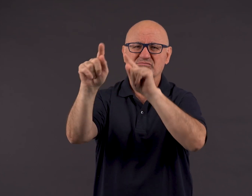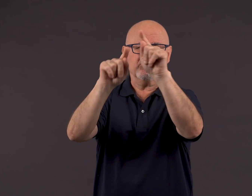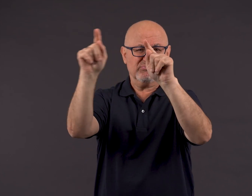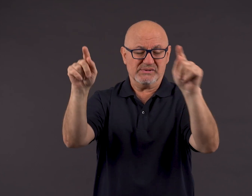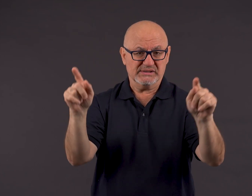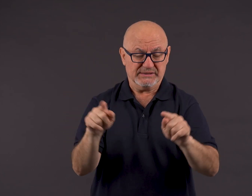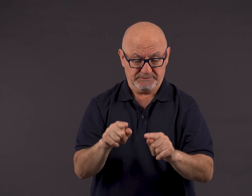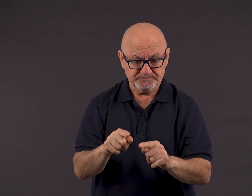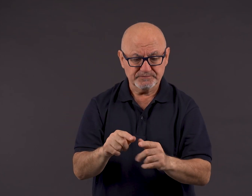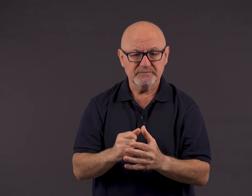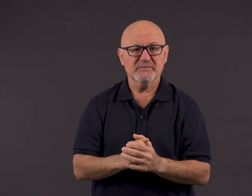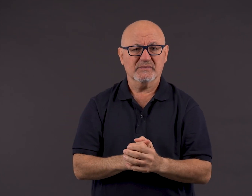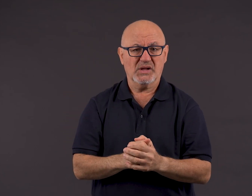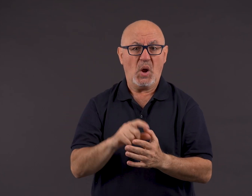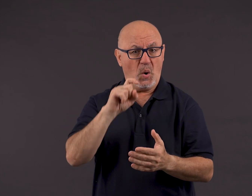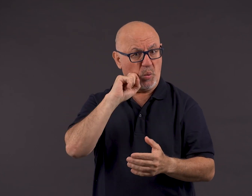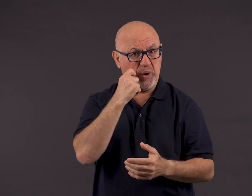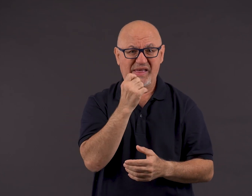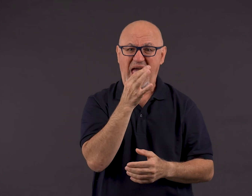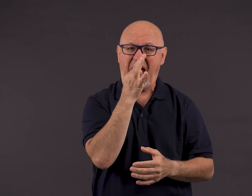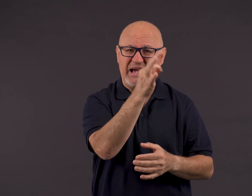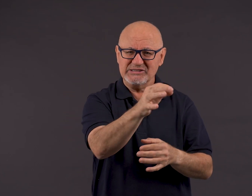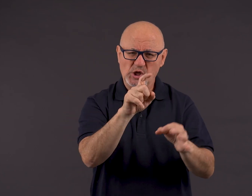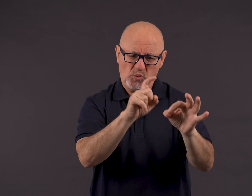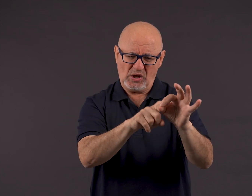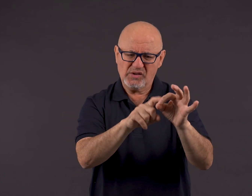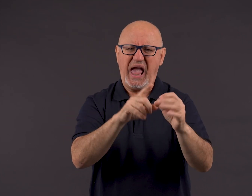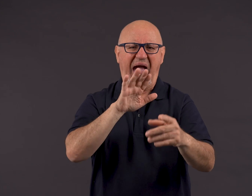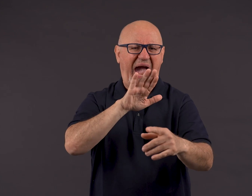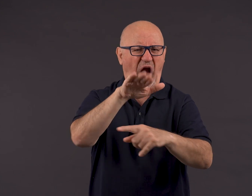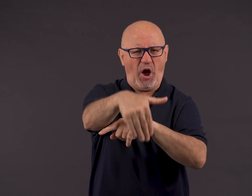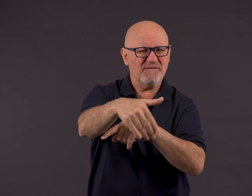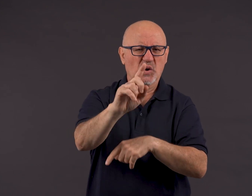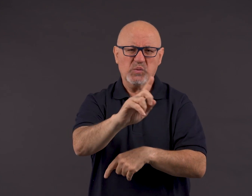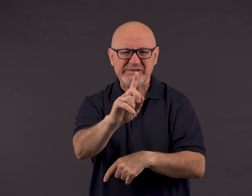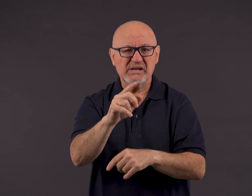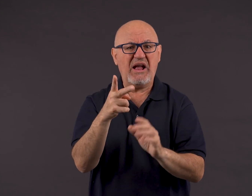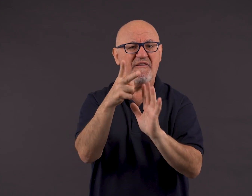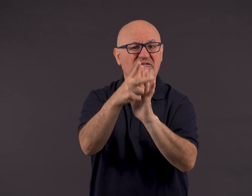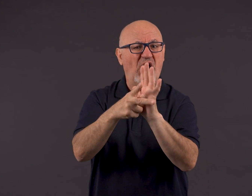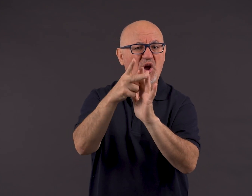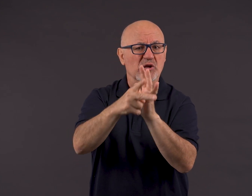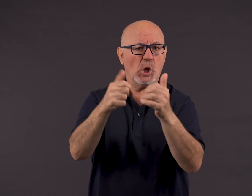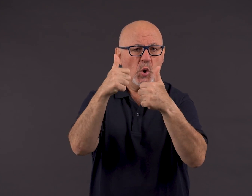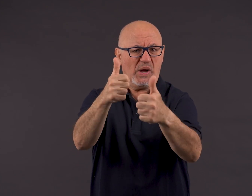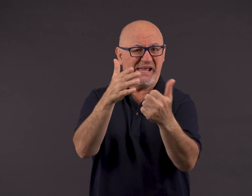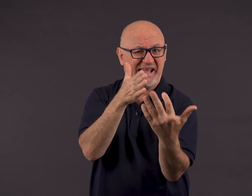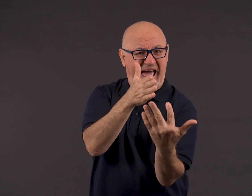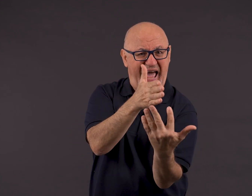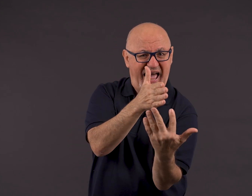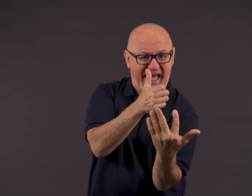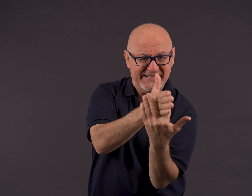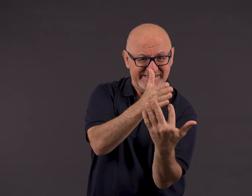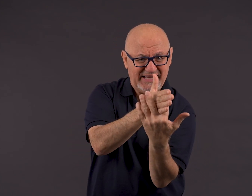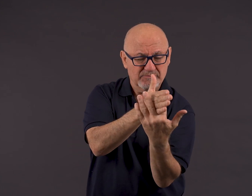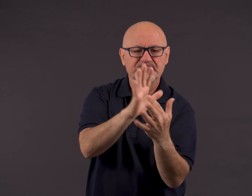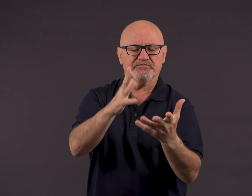other community organizations will request feedback about their content such as videos